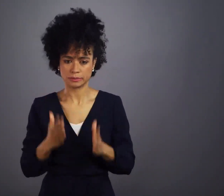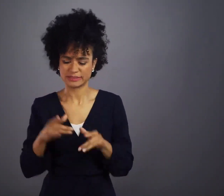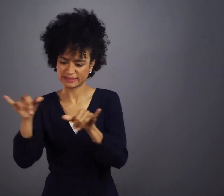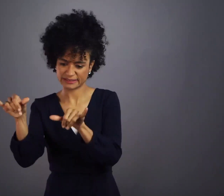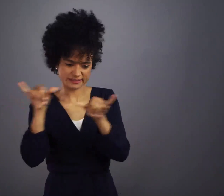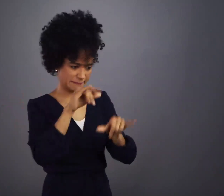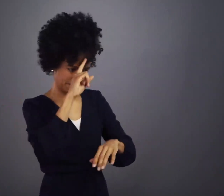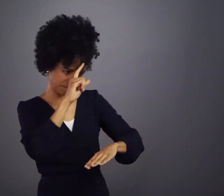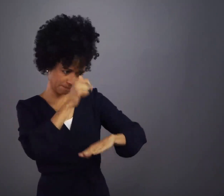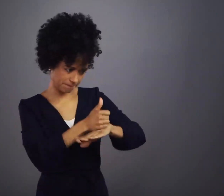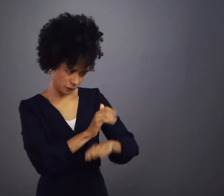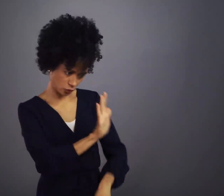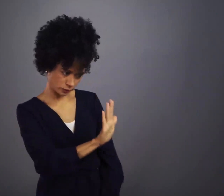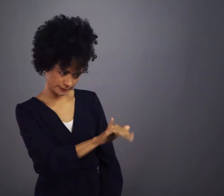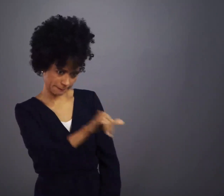with an alcoholic of your description."*